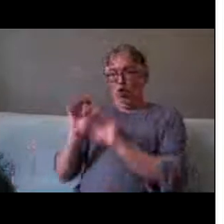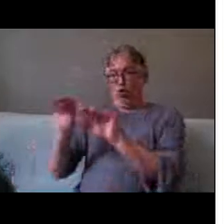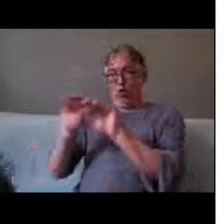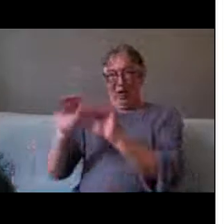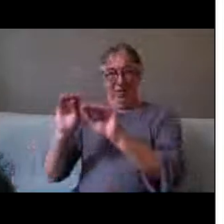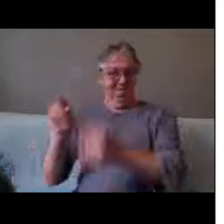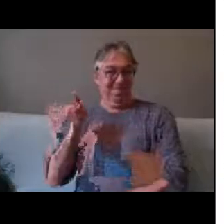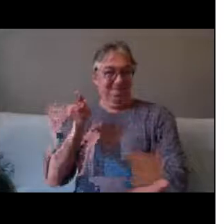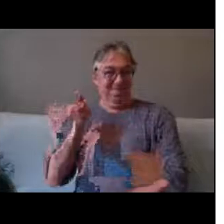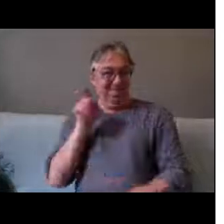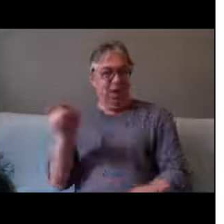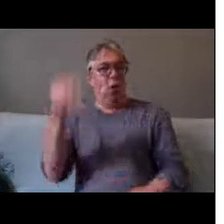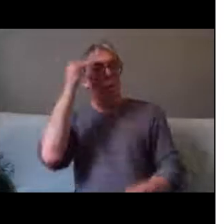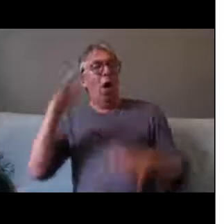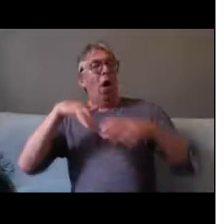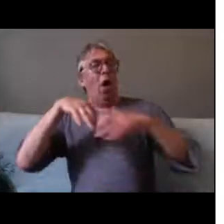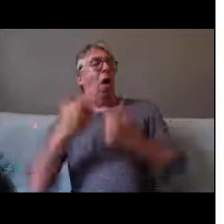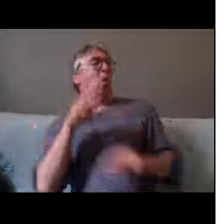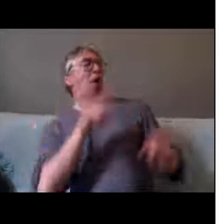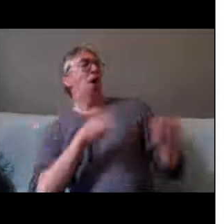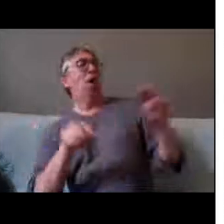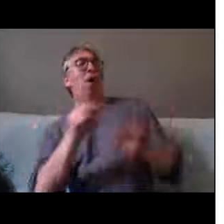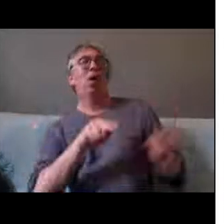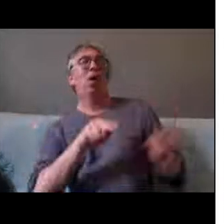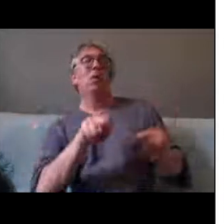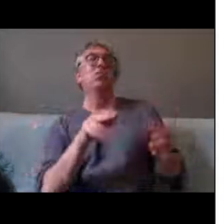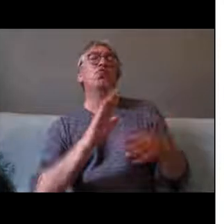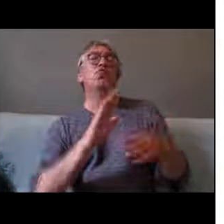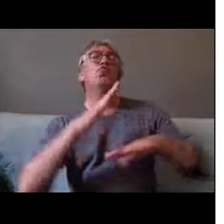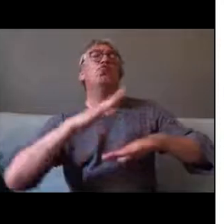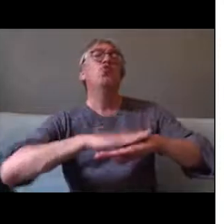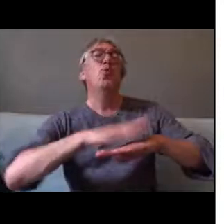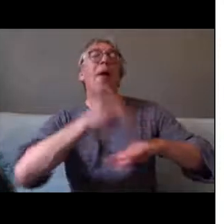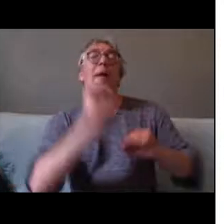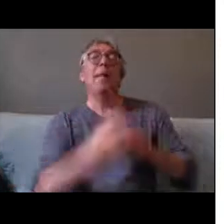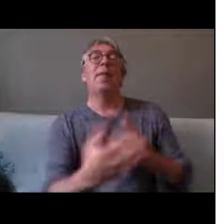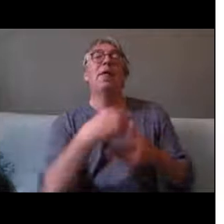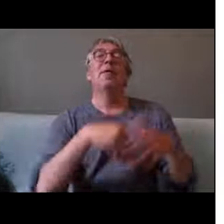How do we deal with inclusivity? Going down layer after layer